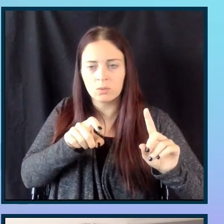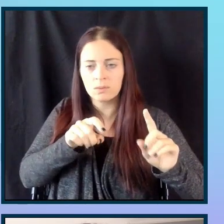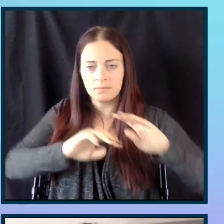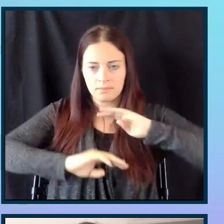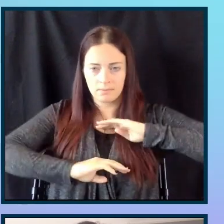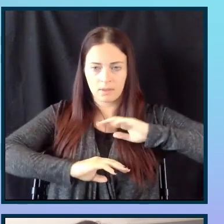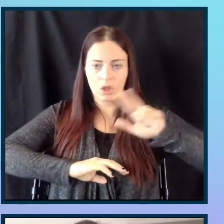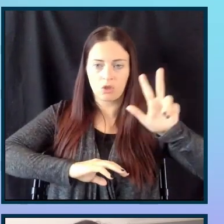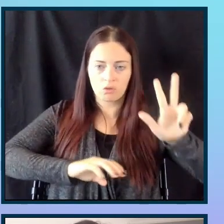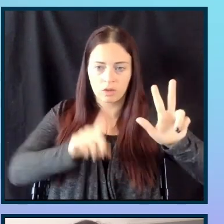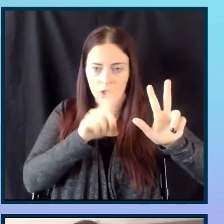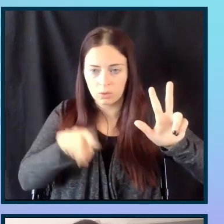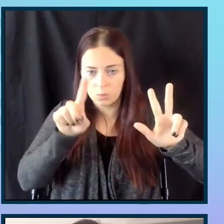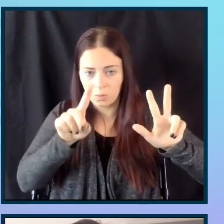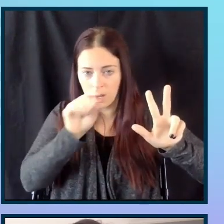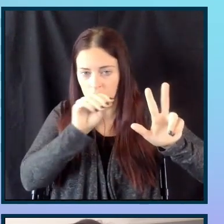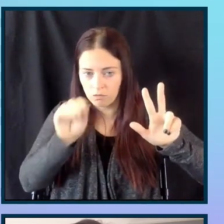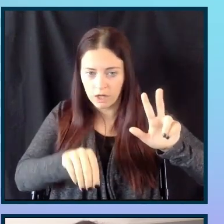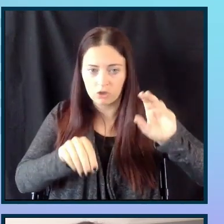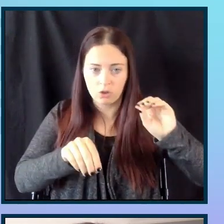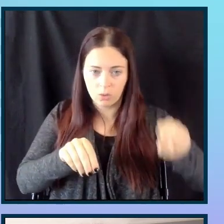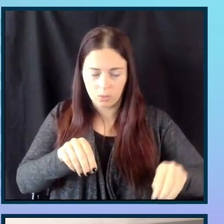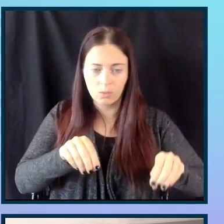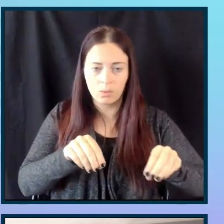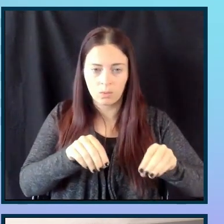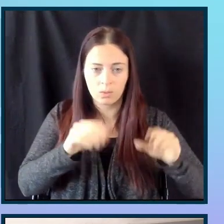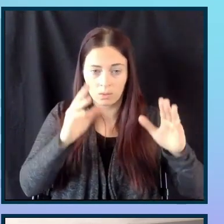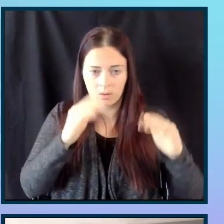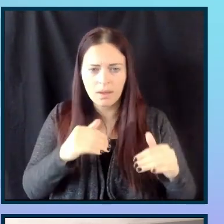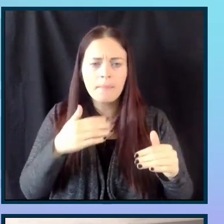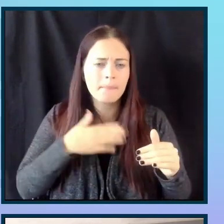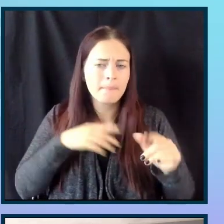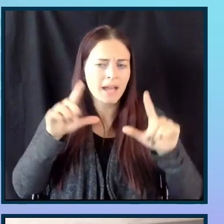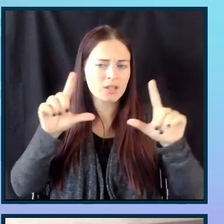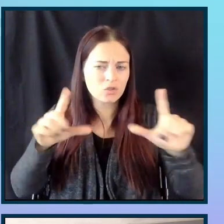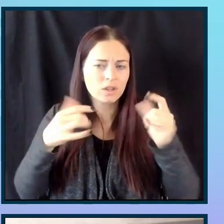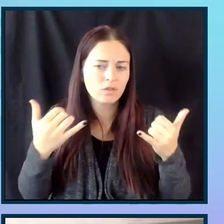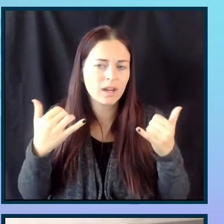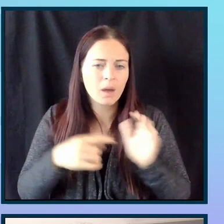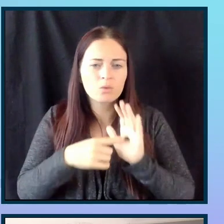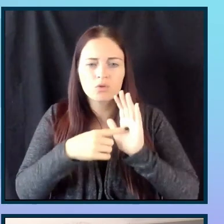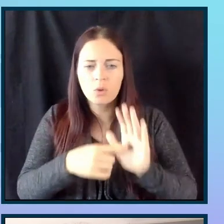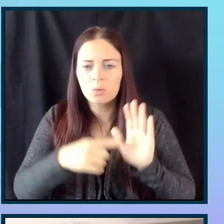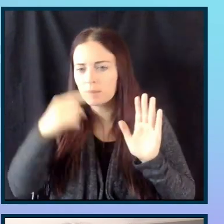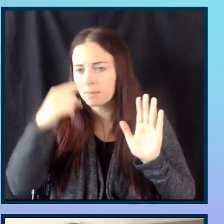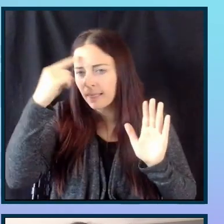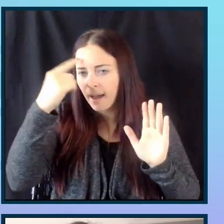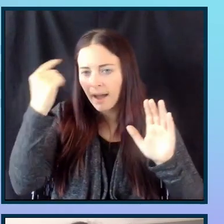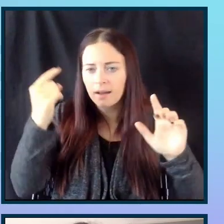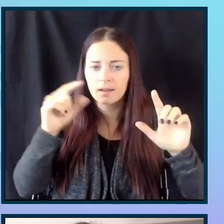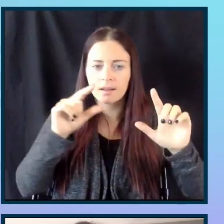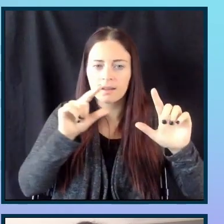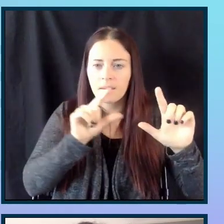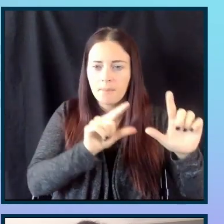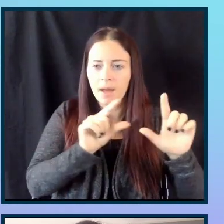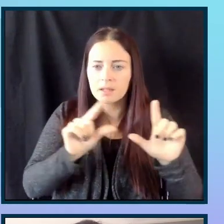My screen, there are some buttons, several buttons. These are black buttons. It would be insufficient for a black button